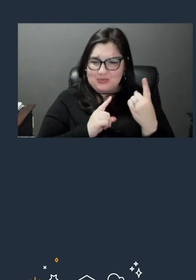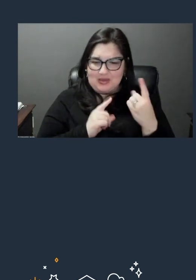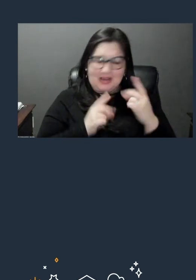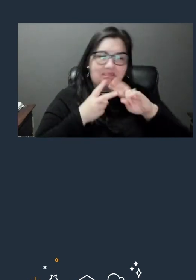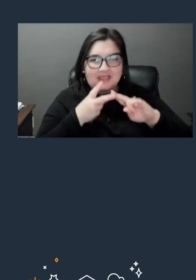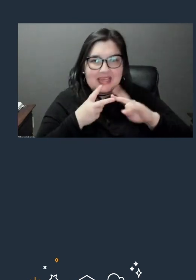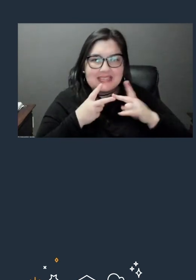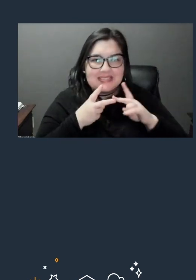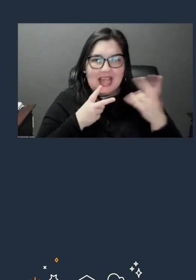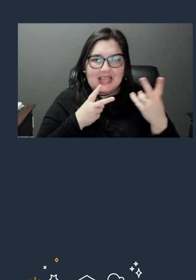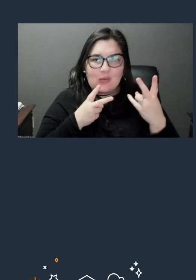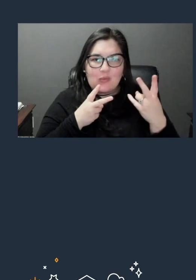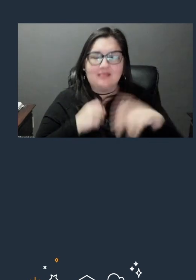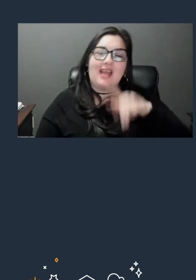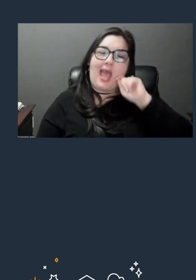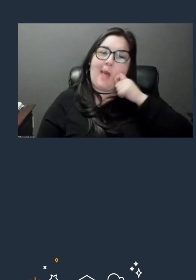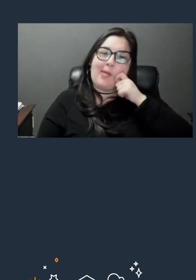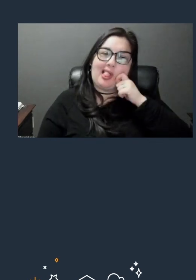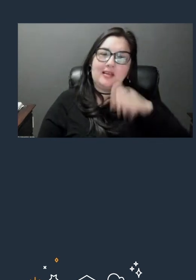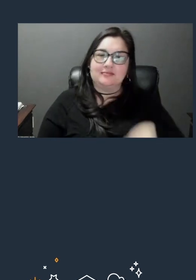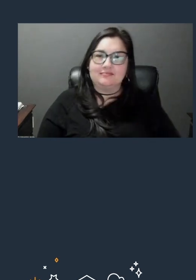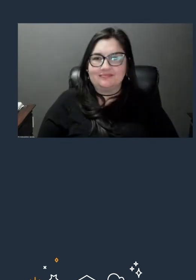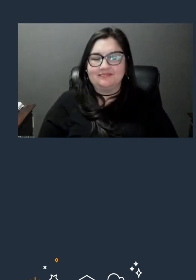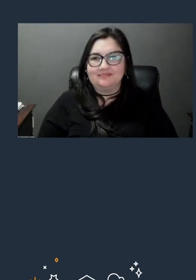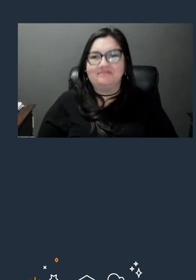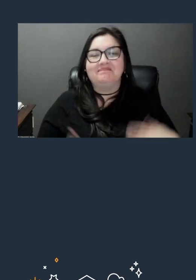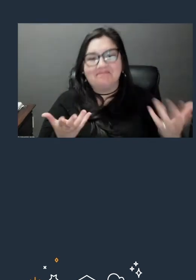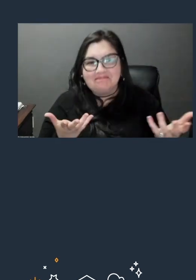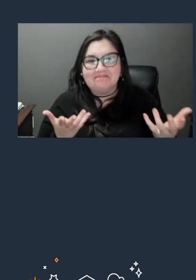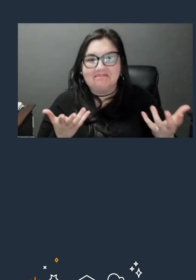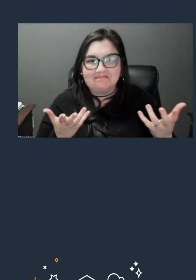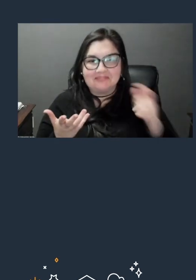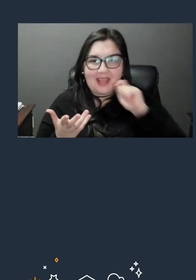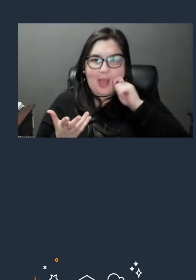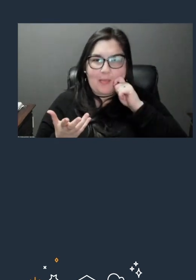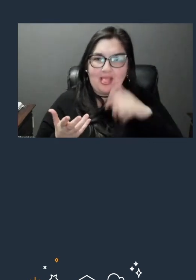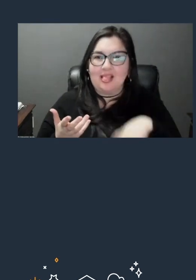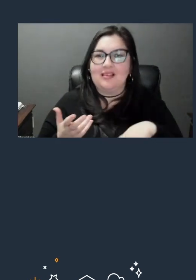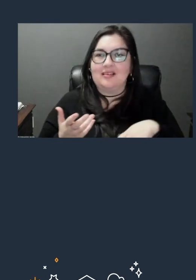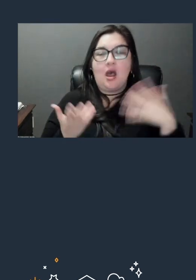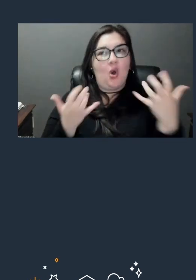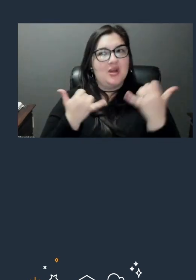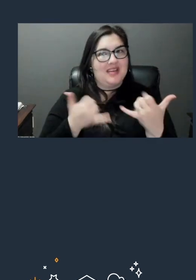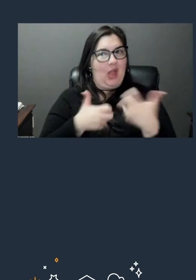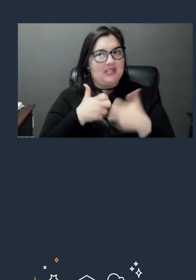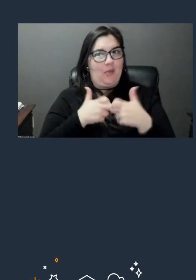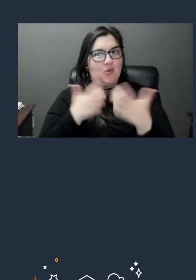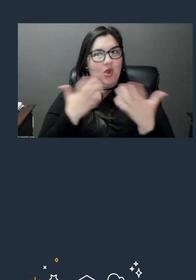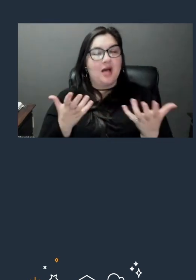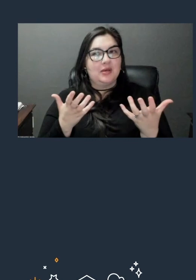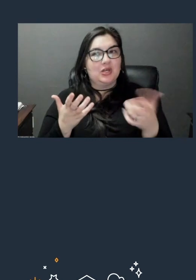Okay, well, all right. - Oh, now... Ooh, now we have a problem, you see, because- - We have a problem. By voting for apple, you now bring apple and pumpkin